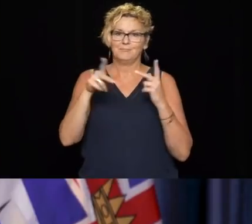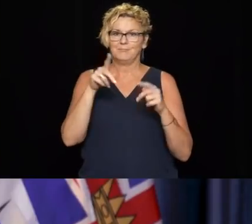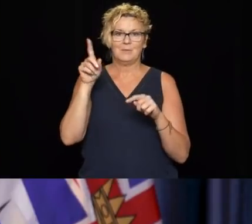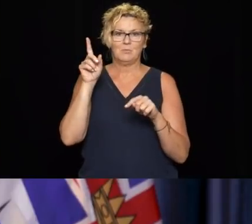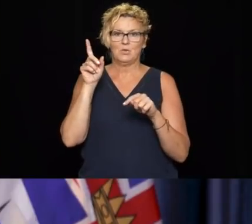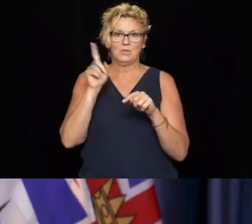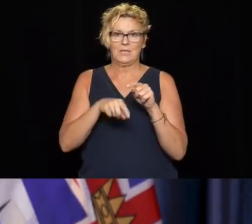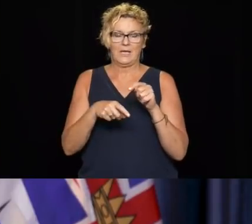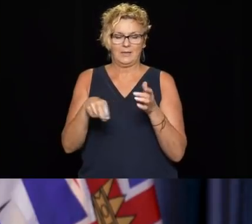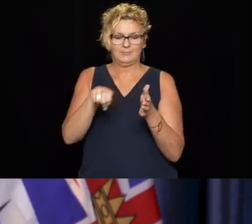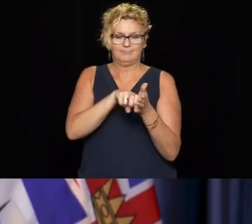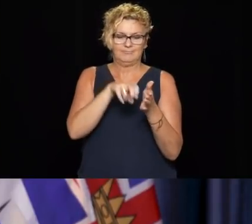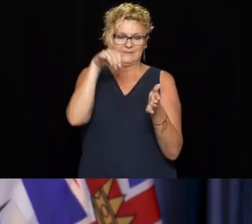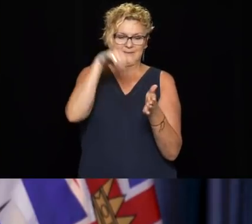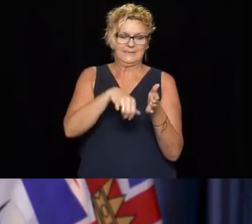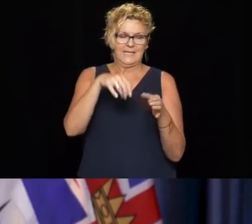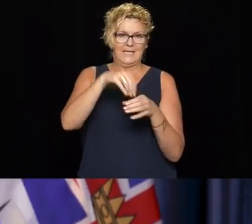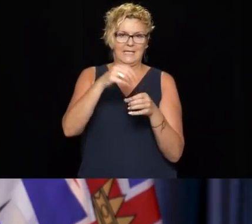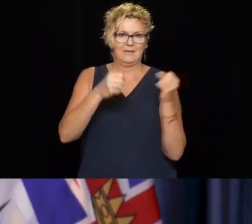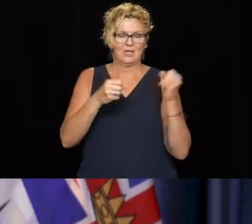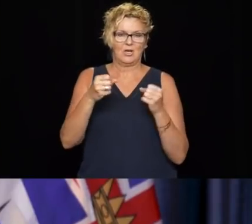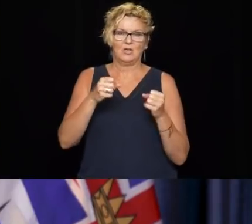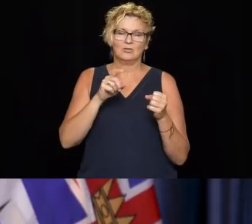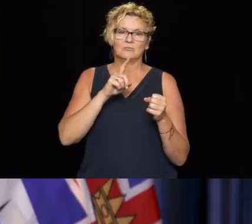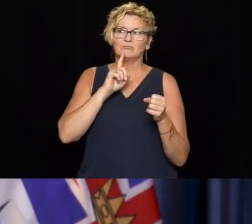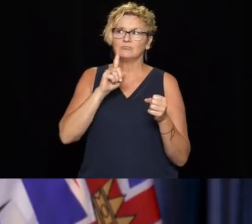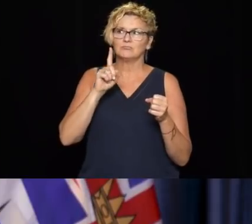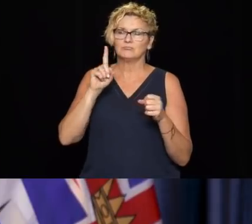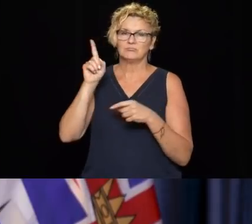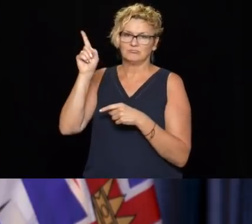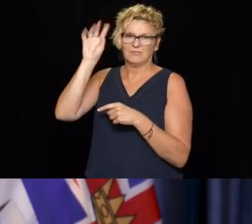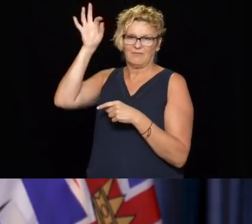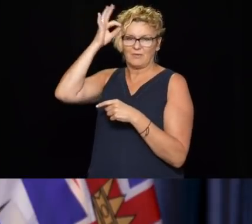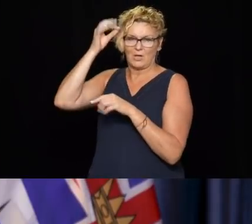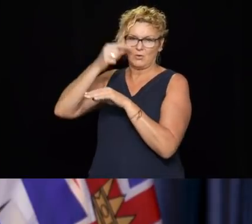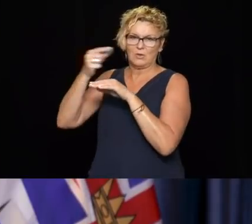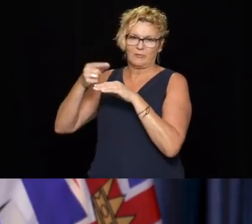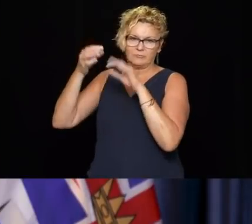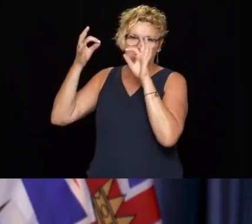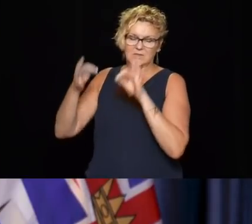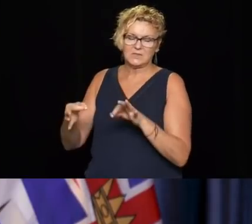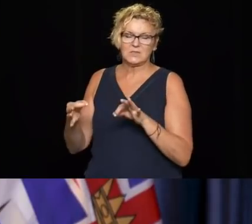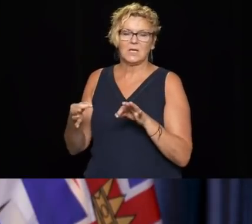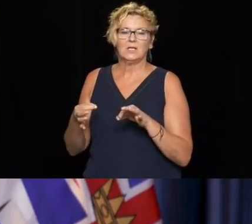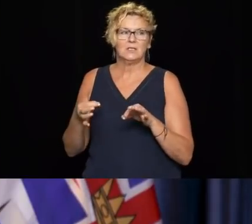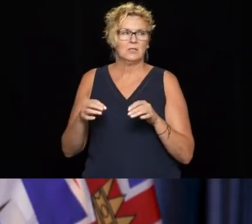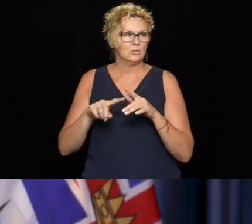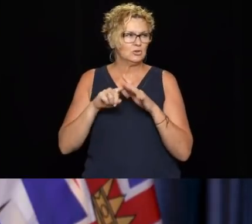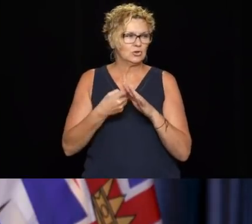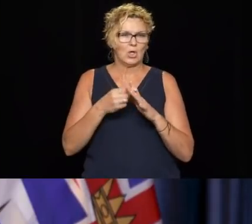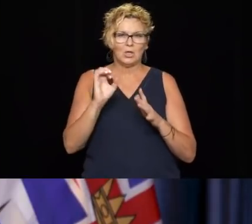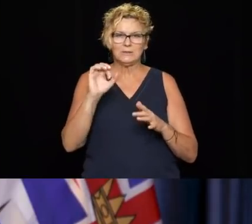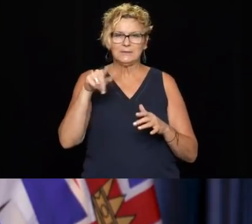for the inland waters that are fairy's travel and, the vast majority of that is. We are certainly going to continue to press the